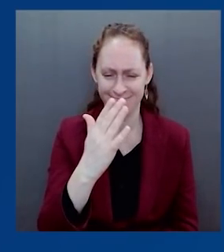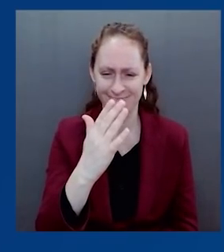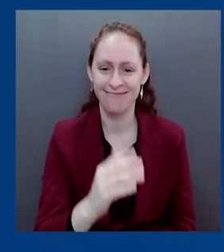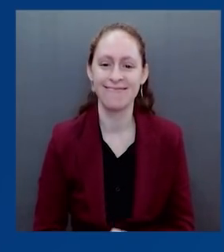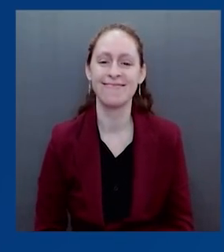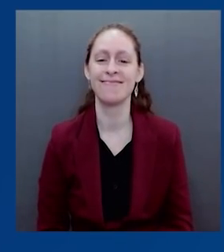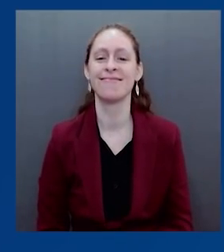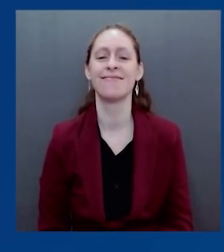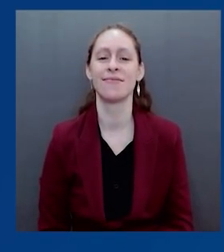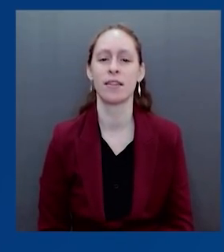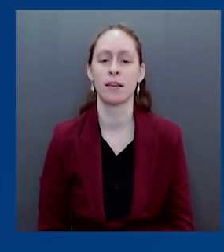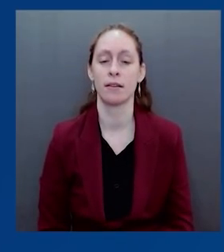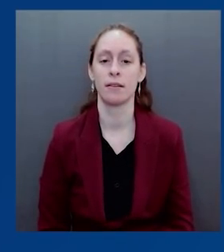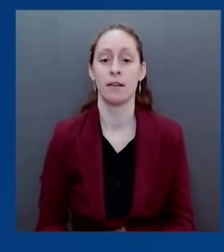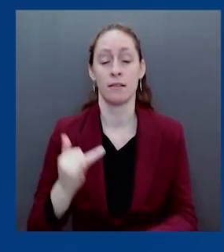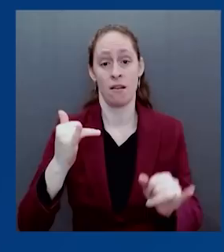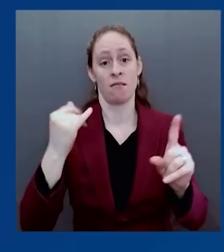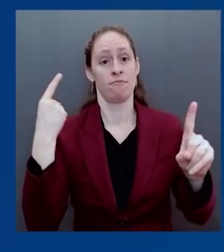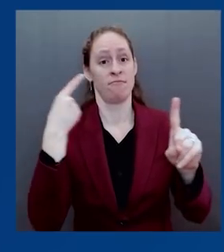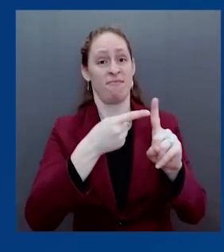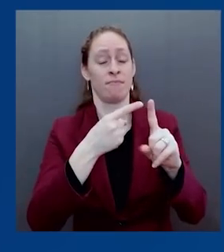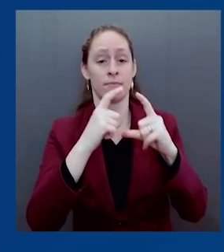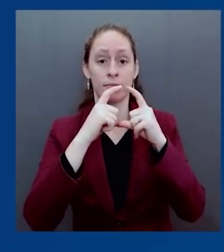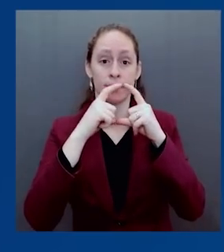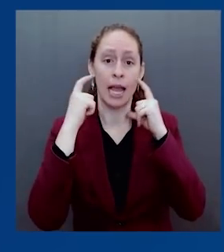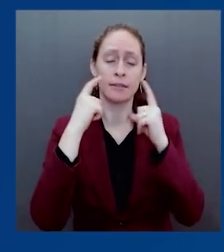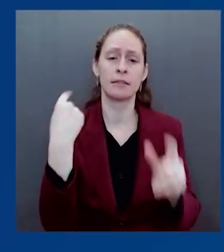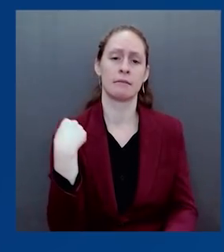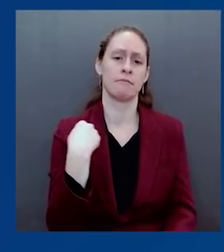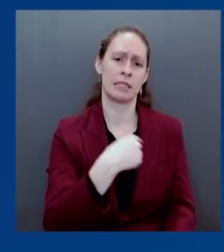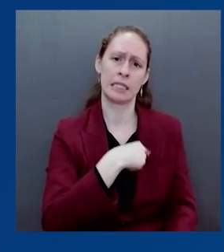we're in the process right now of strongly considering options